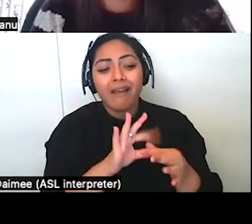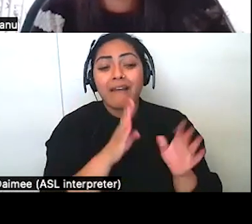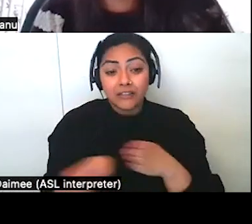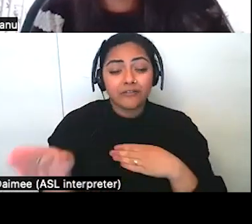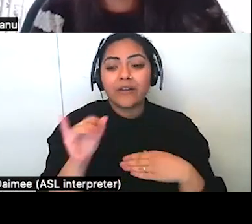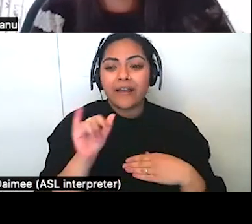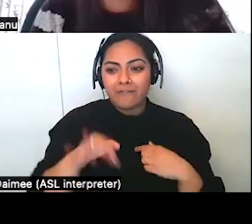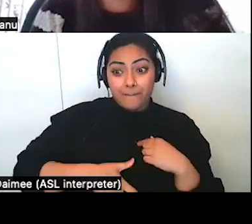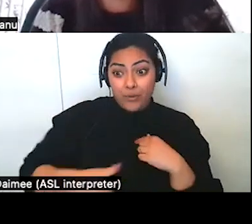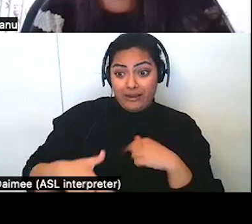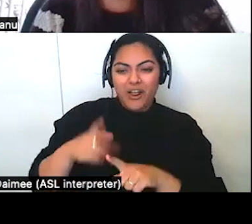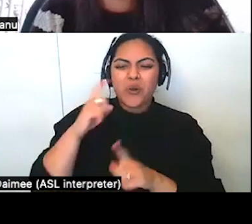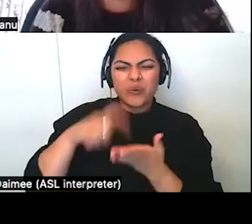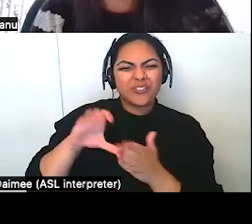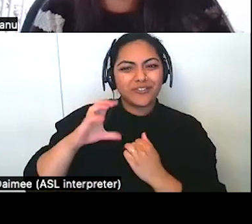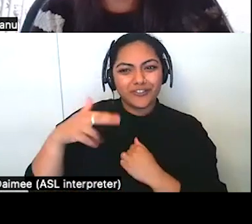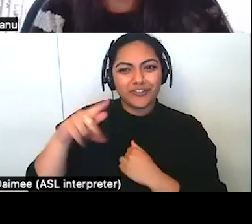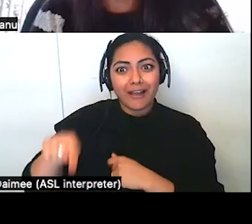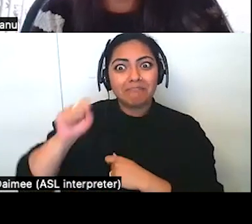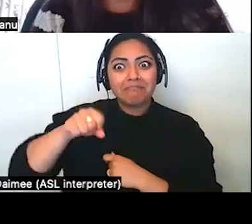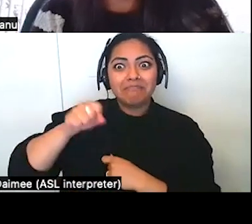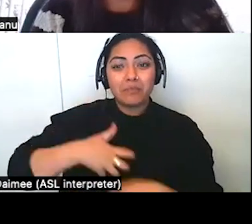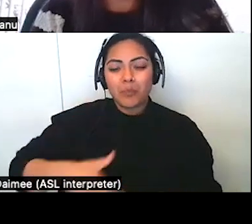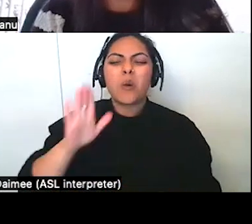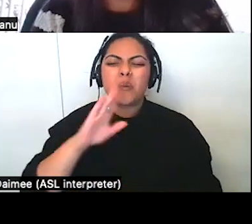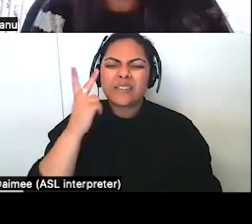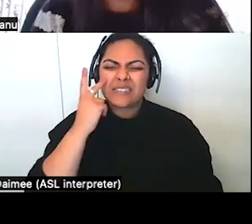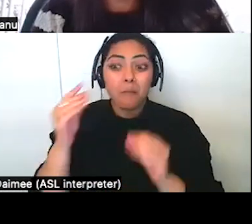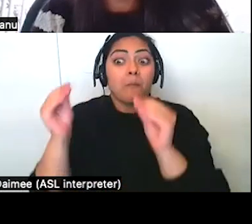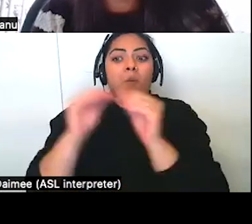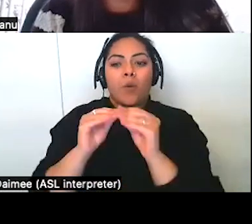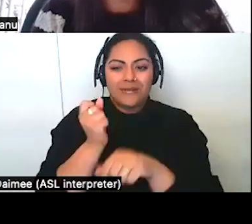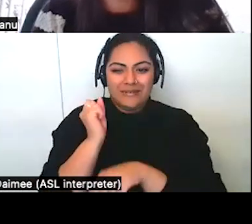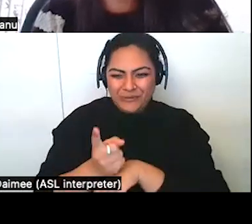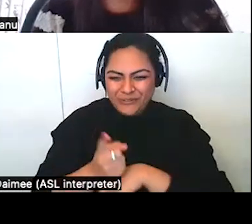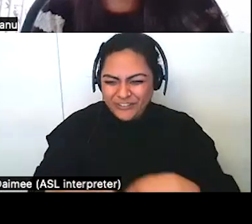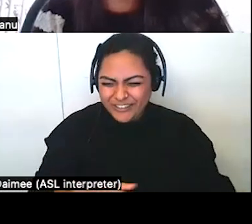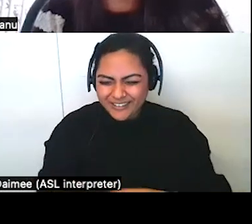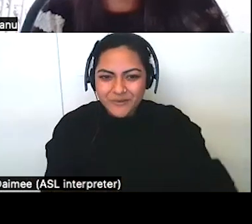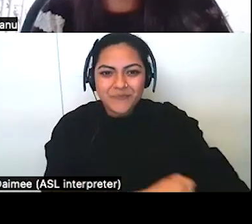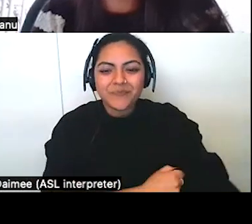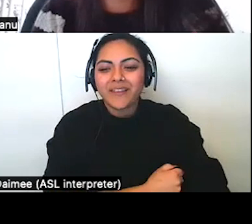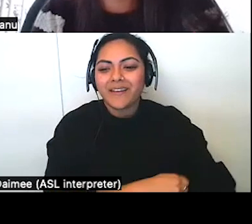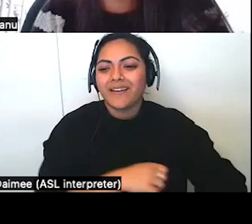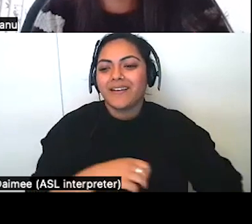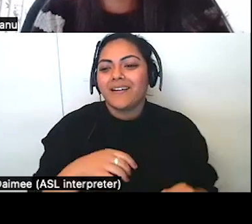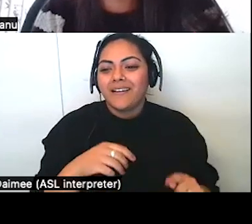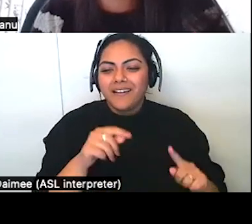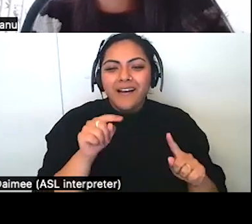but we'll be seeing that a lot more next year. Monique: Yes. There's one, what was it called, "Preggatinis?" Pavan: Yeah,